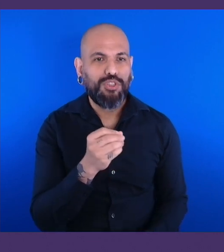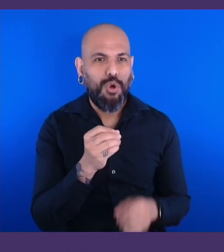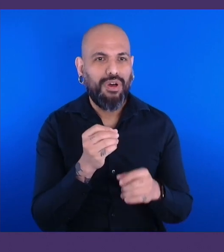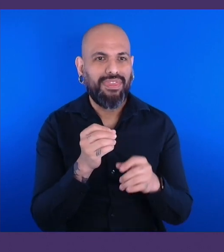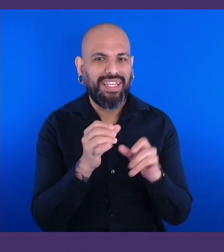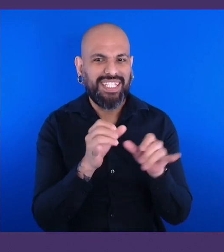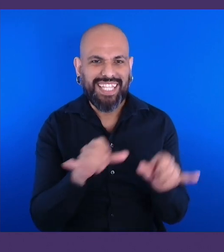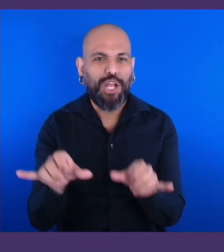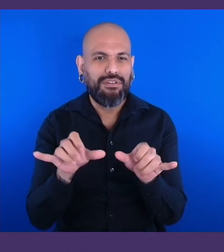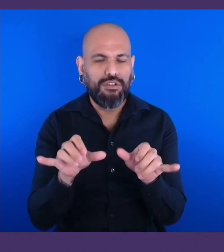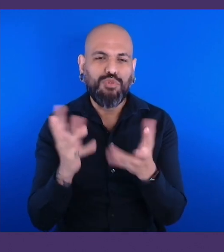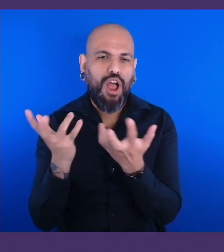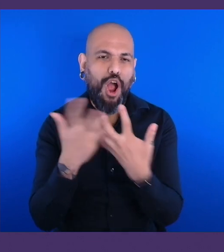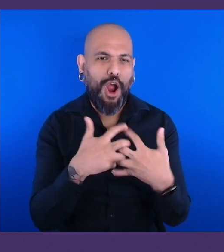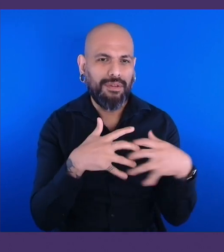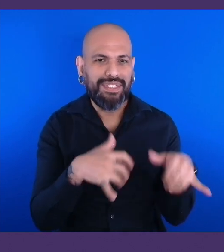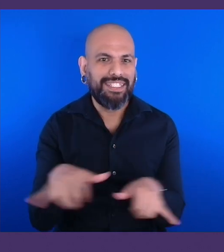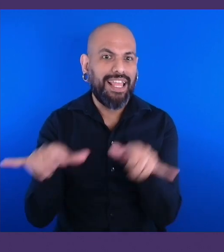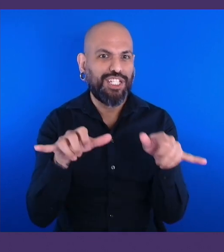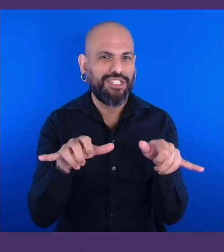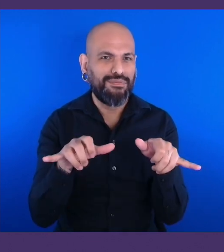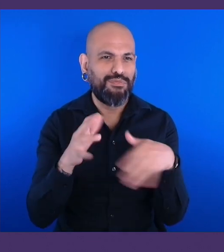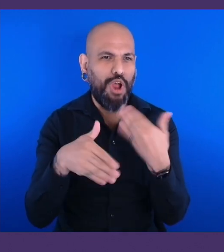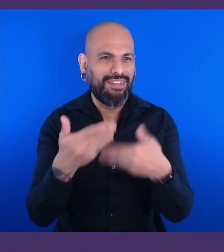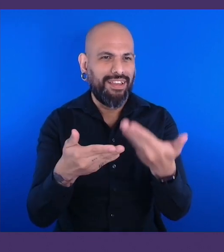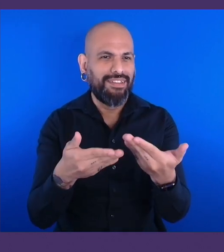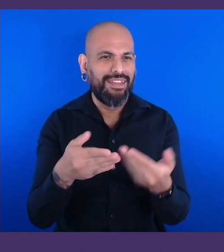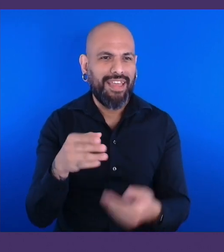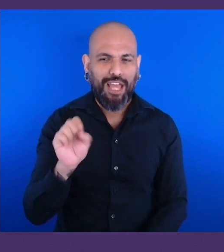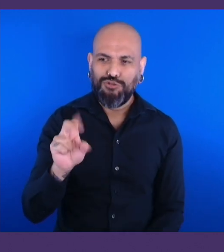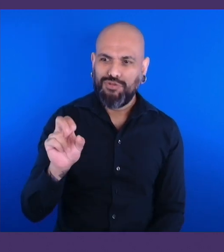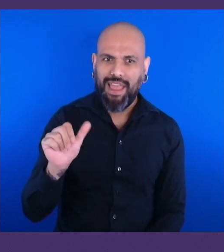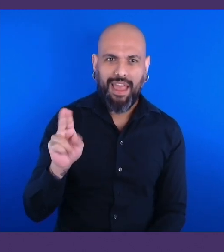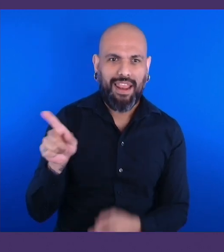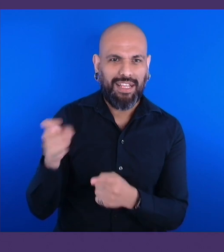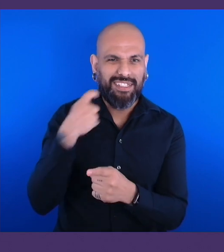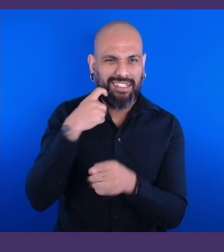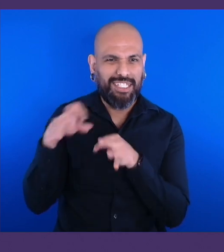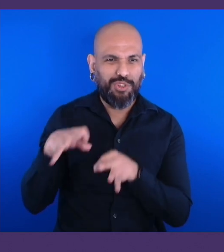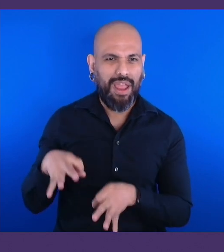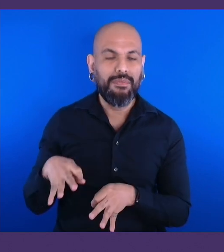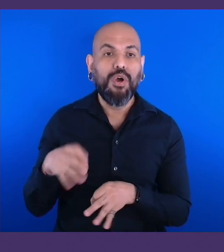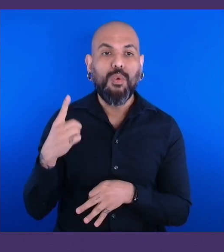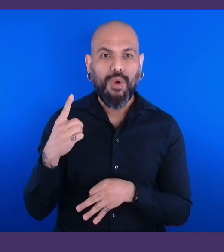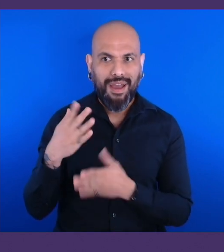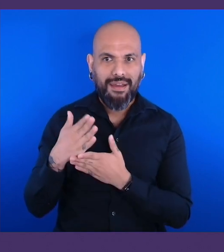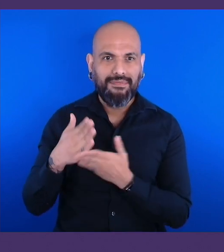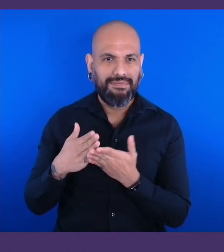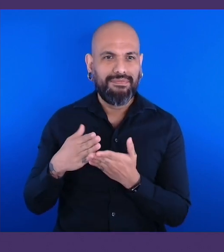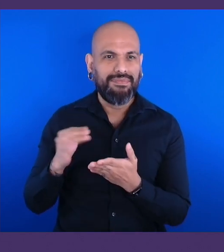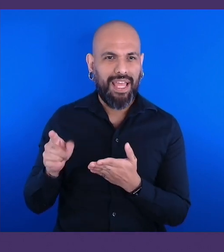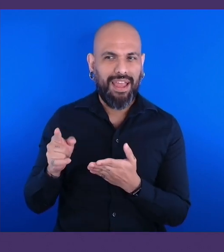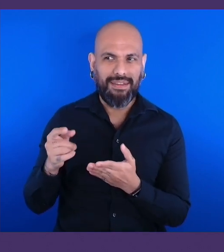that Susanna described, one of the pieces that gets spoken about frequently with the EAA is that